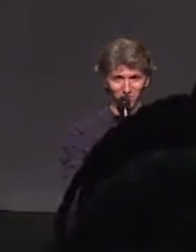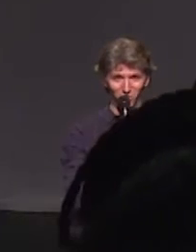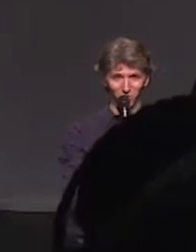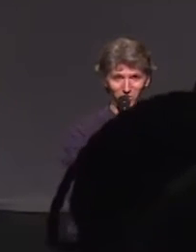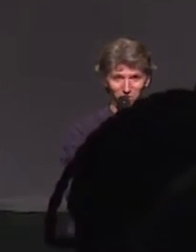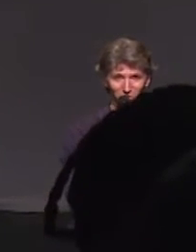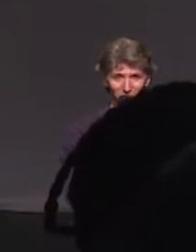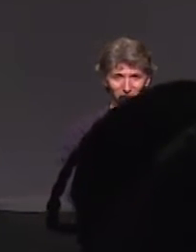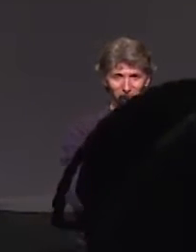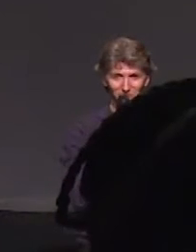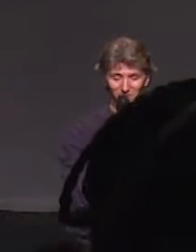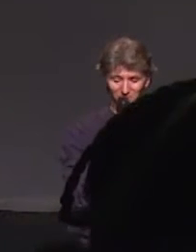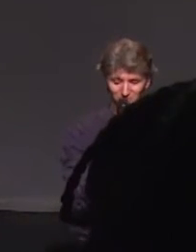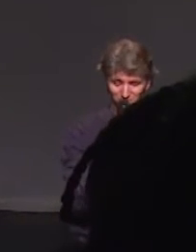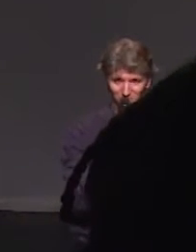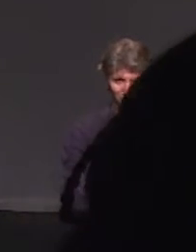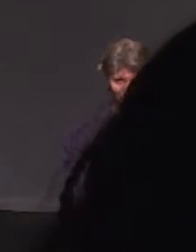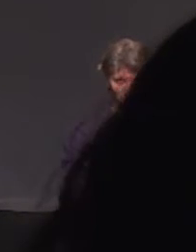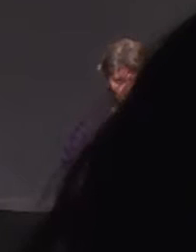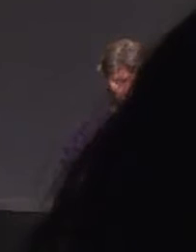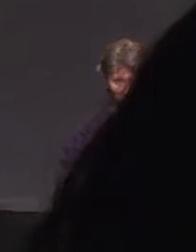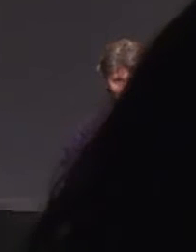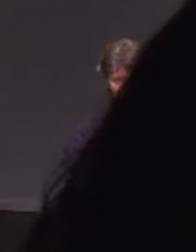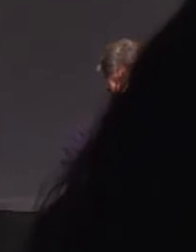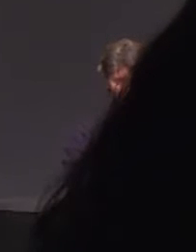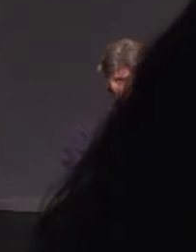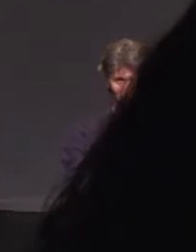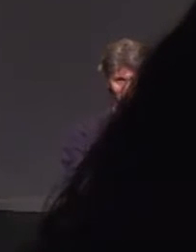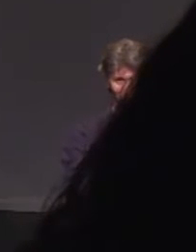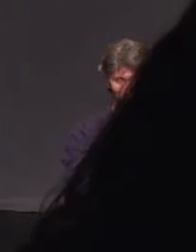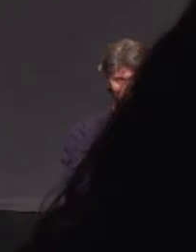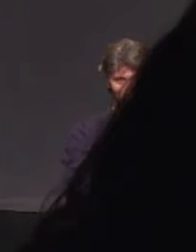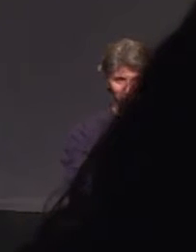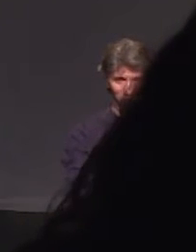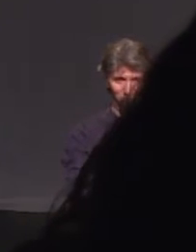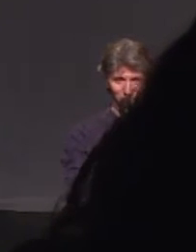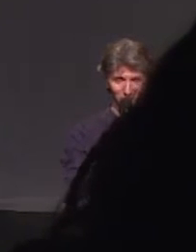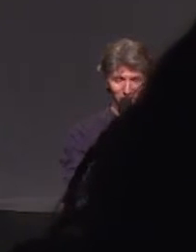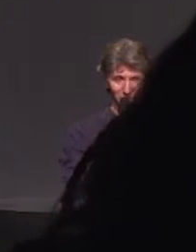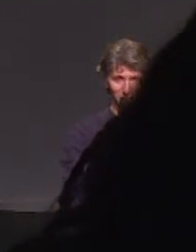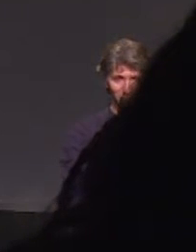that’s what you can do today, to first position.